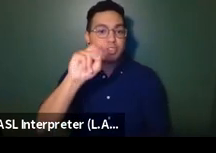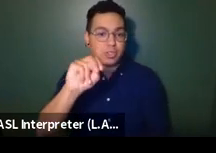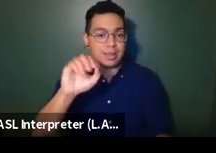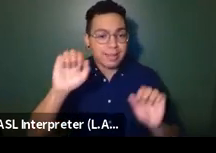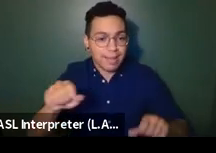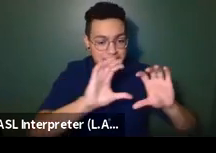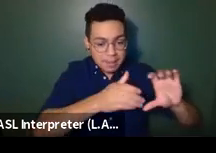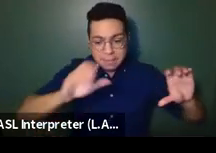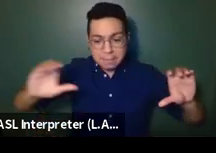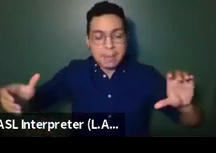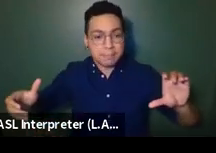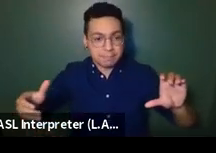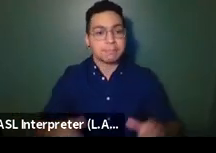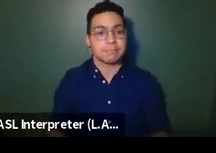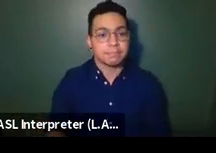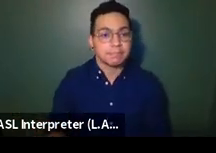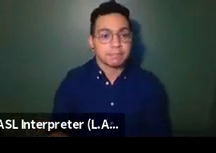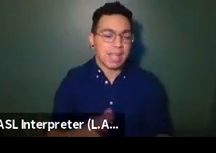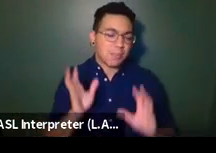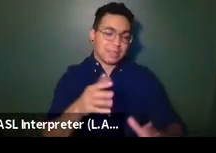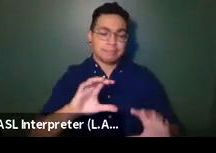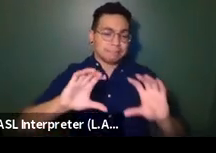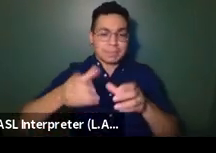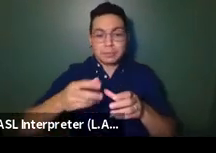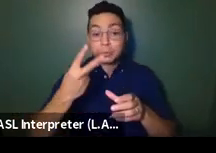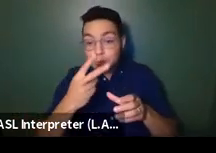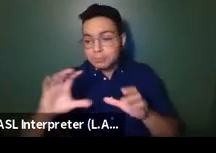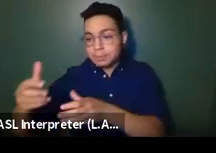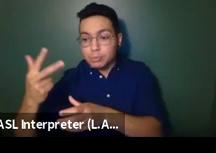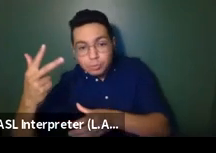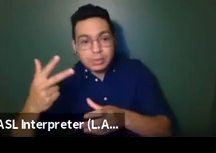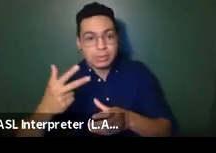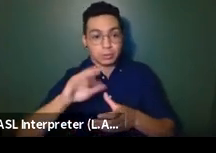ESD 189 - Amy Colburn: And I can. I'll just leave it as section two, so it's it's given me a lot of the same information.